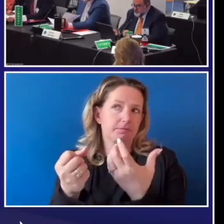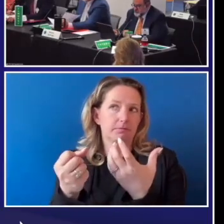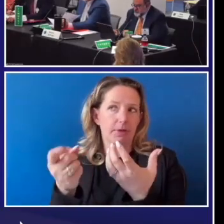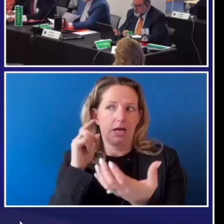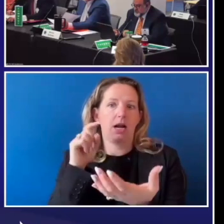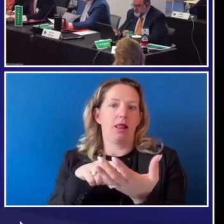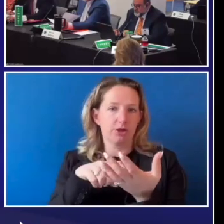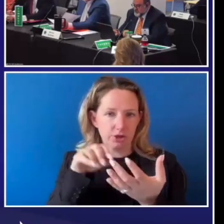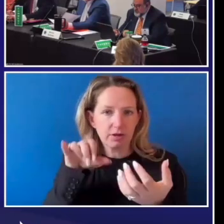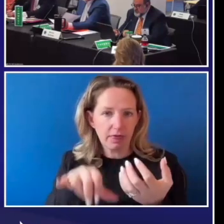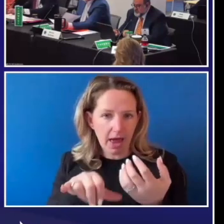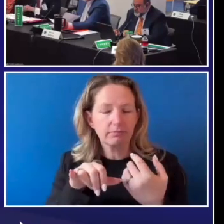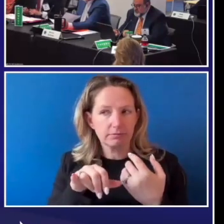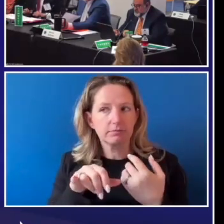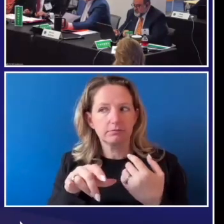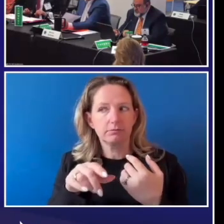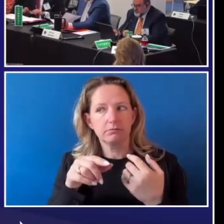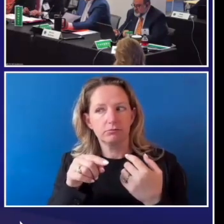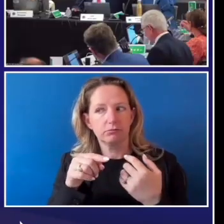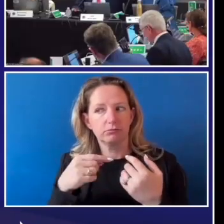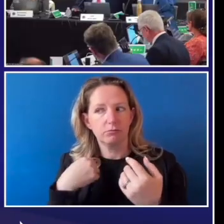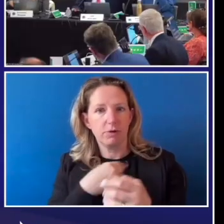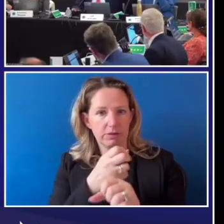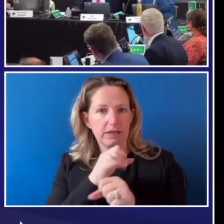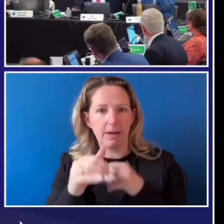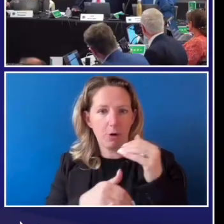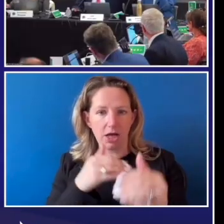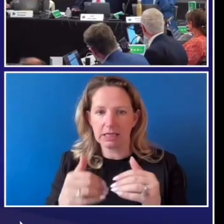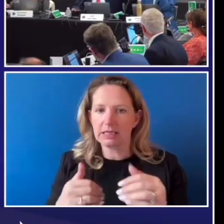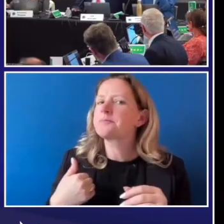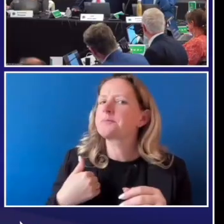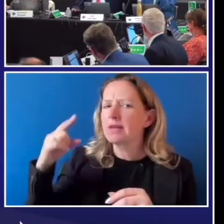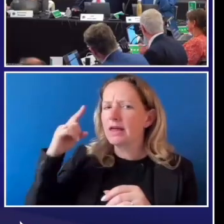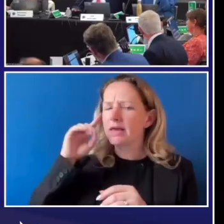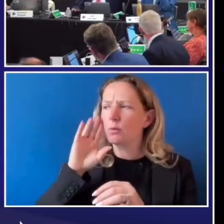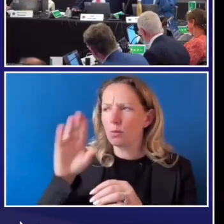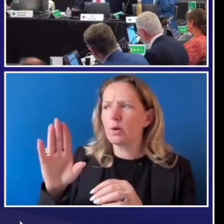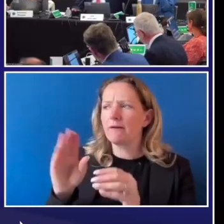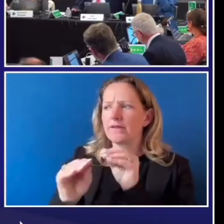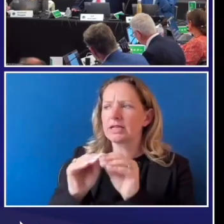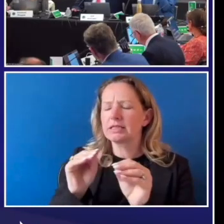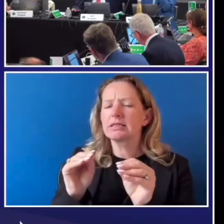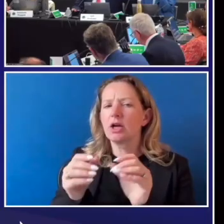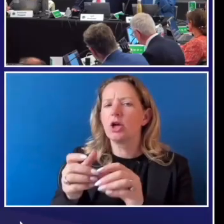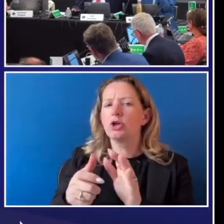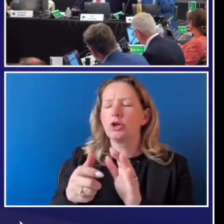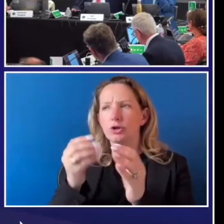I think we can fix that with a notification requirement. The question is, is whether Jake will let the secretary